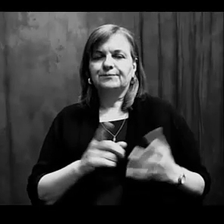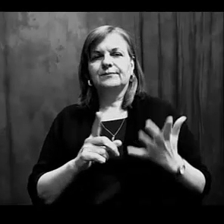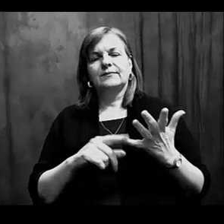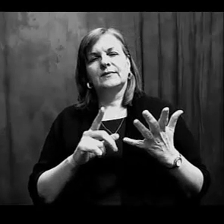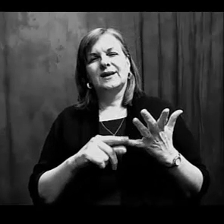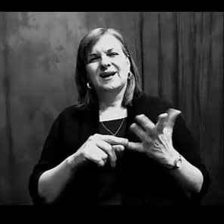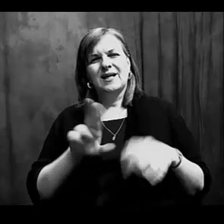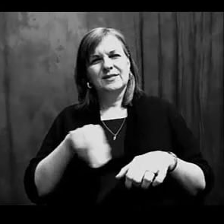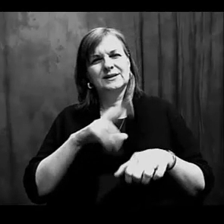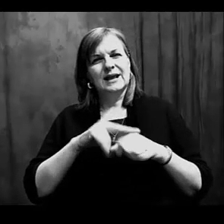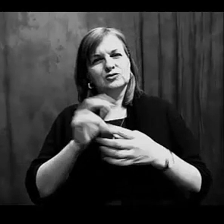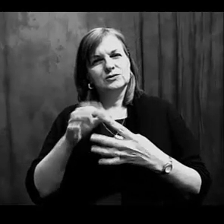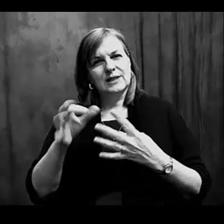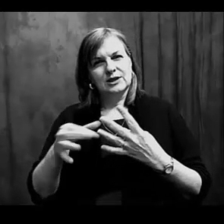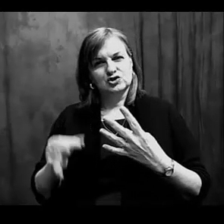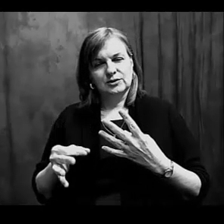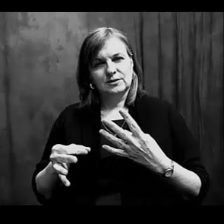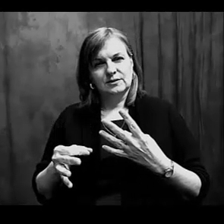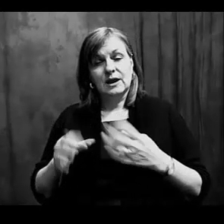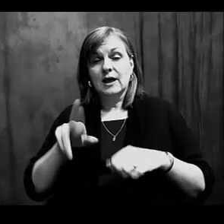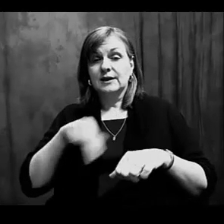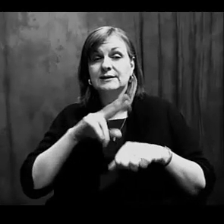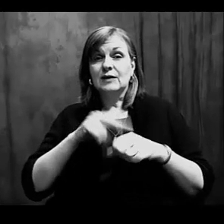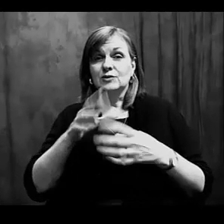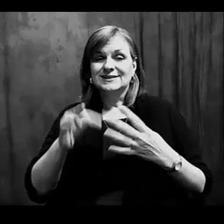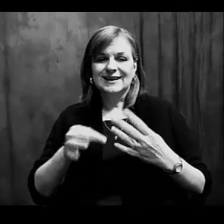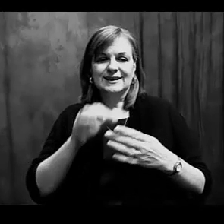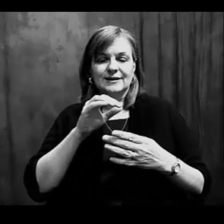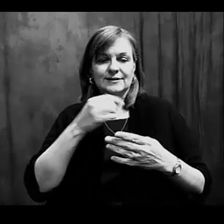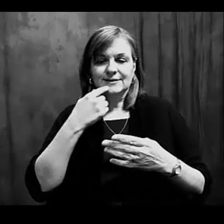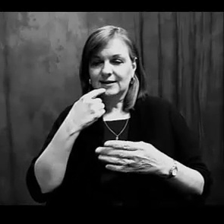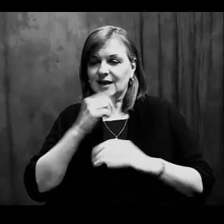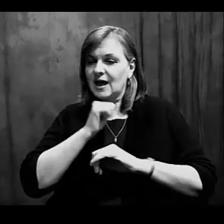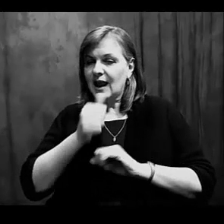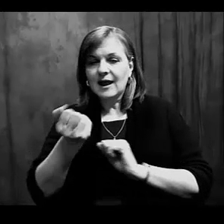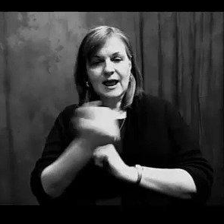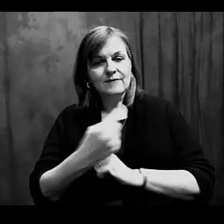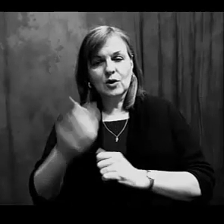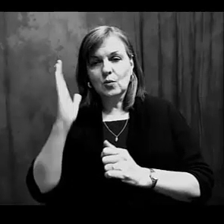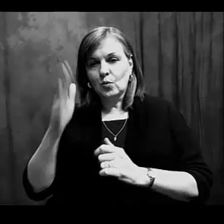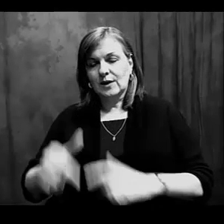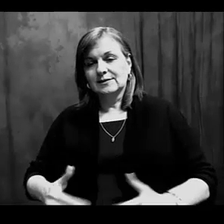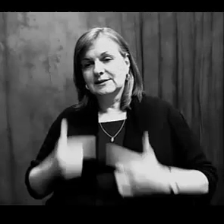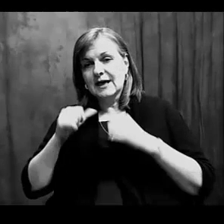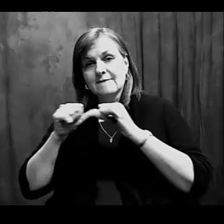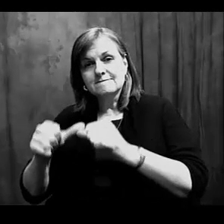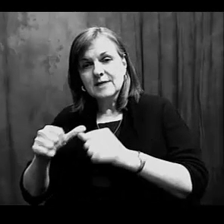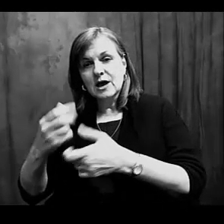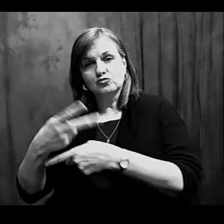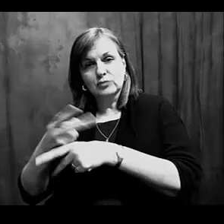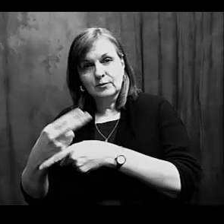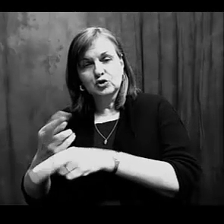and then we have to look at the idea of natural selection natural selection says that not everyone is going to survive and reproduce